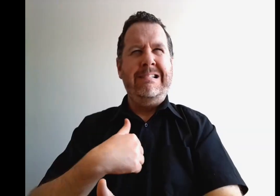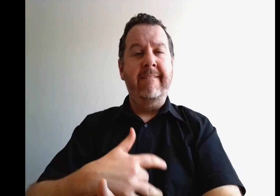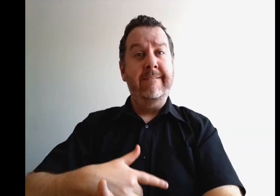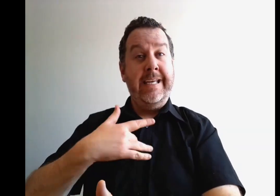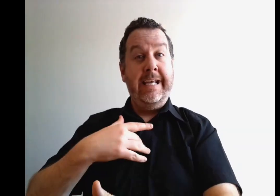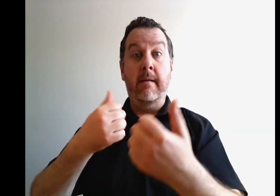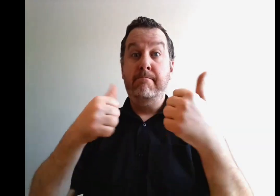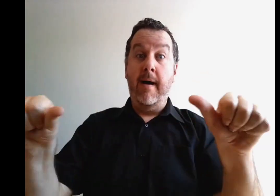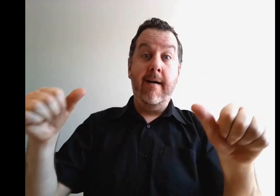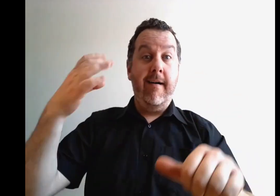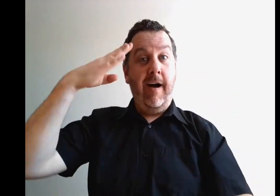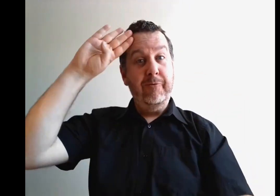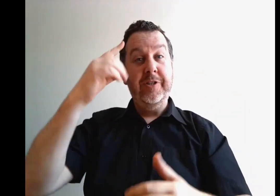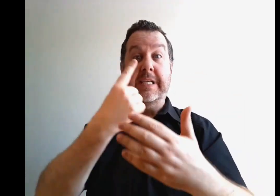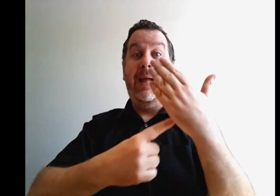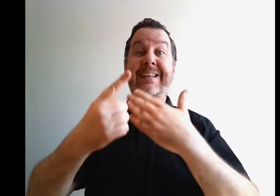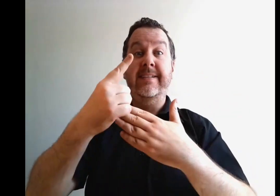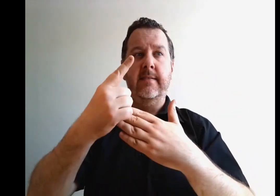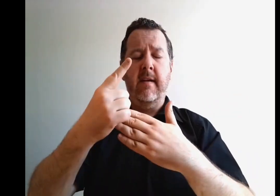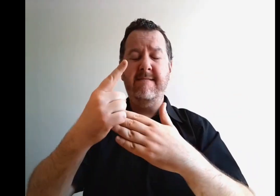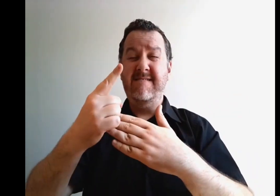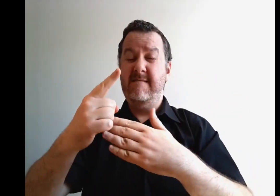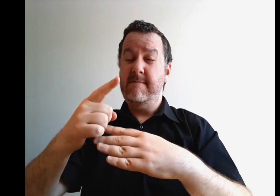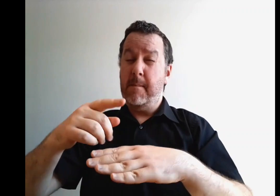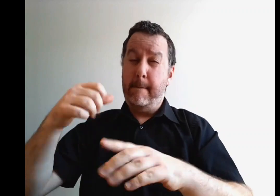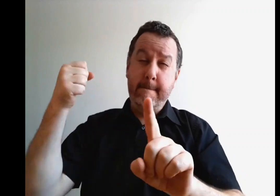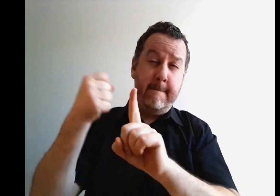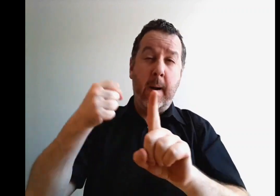I don't think it had a massive impact at the outset.